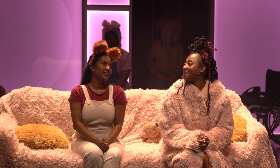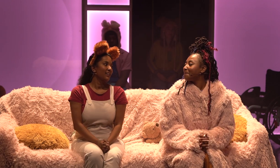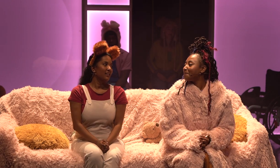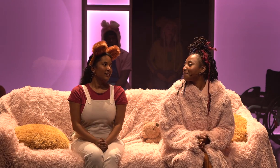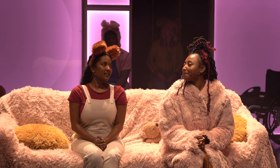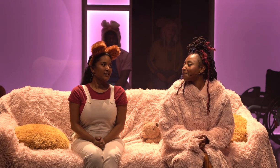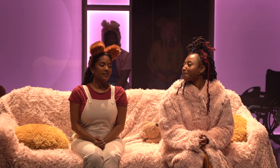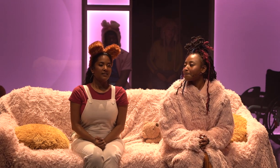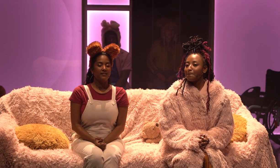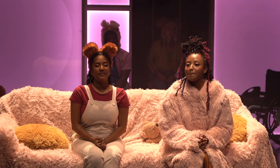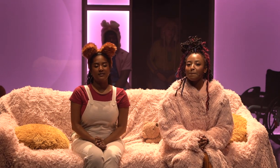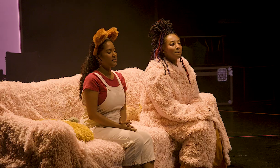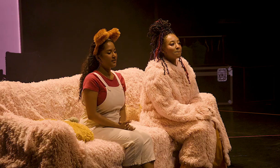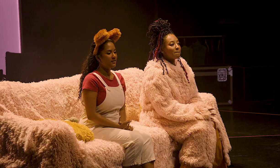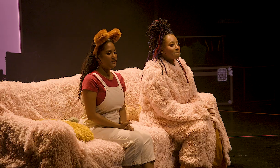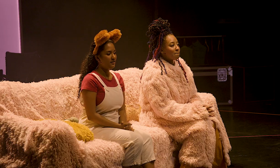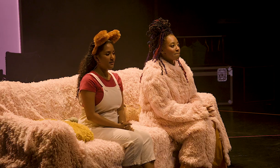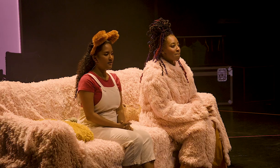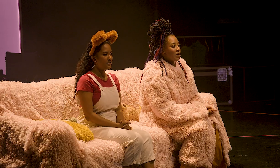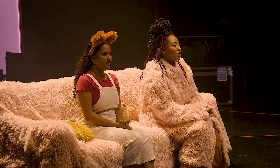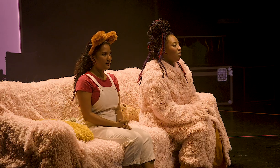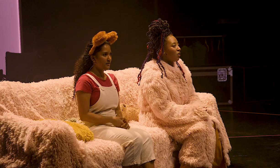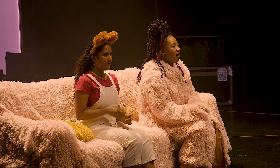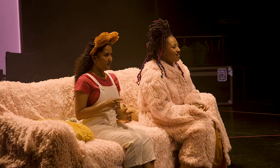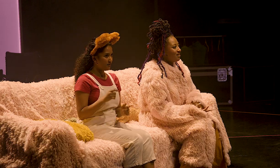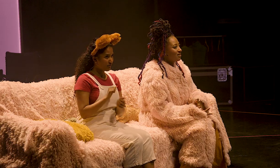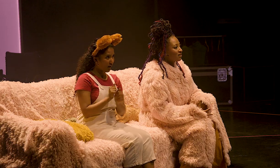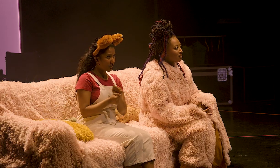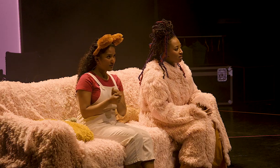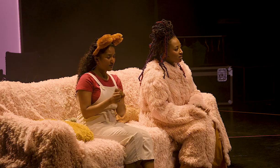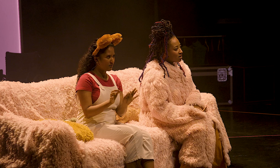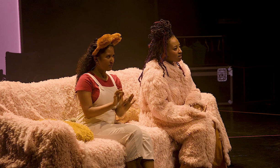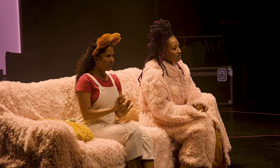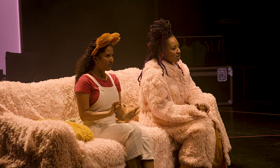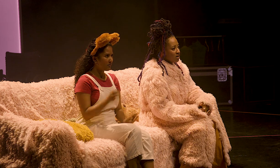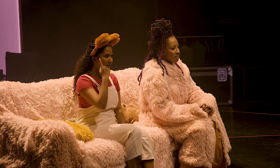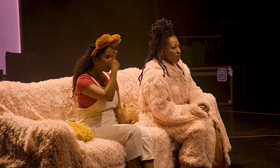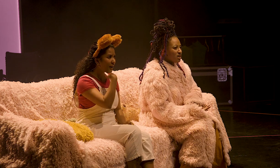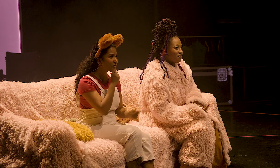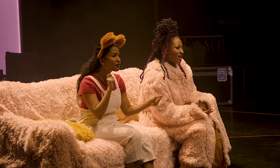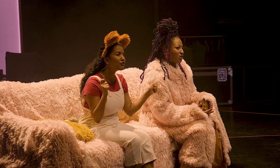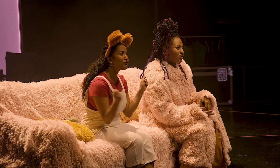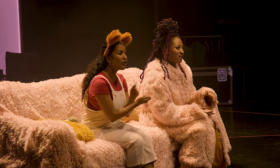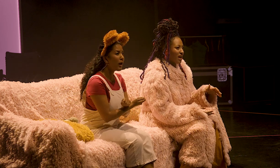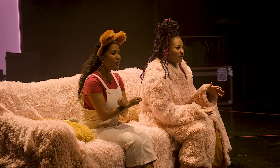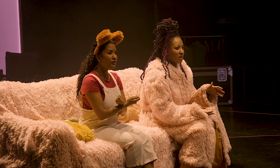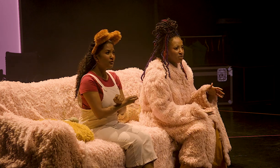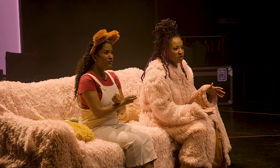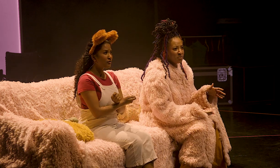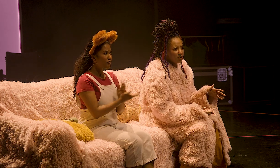Then she got all quiet. Pulled this face she usually saves for people she's pissed